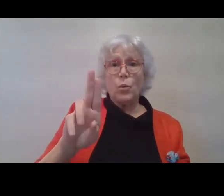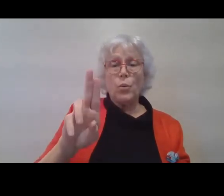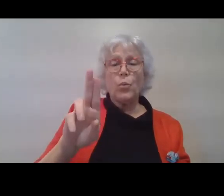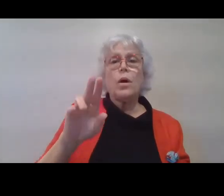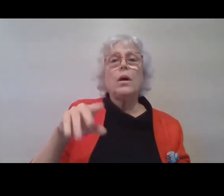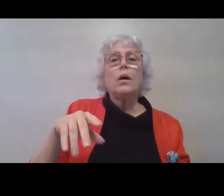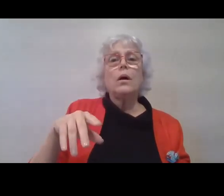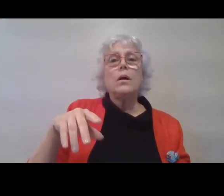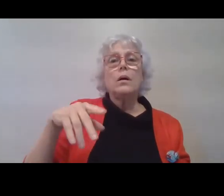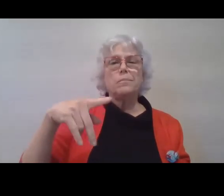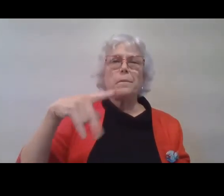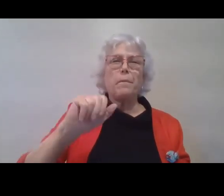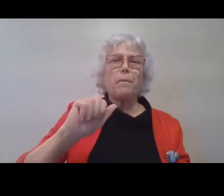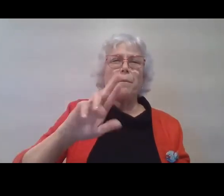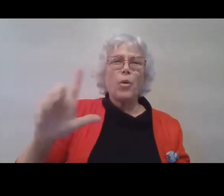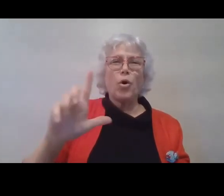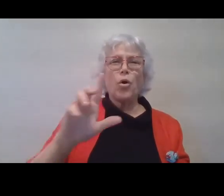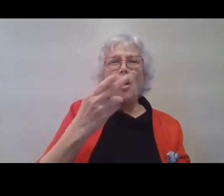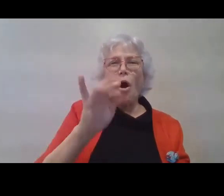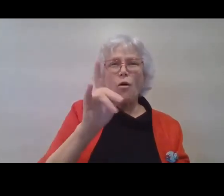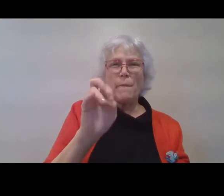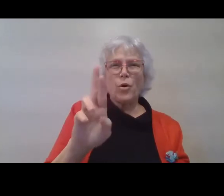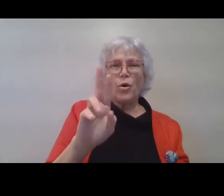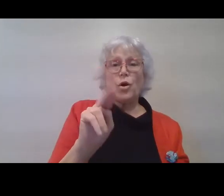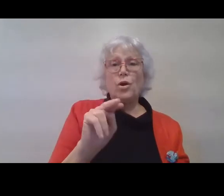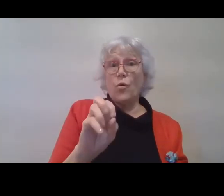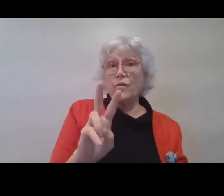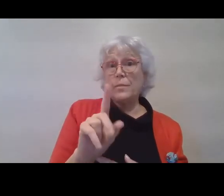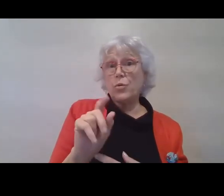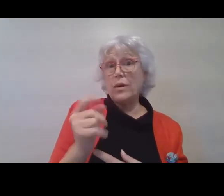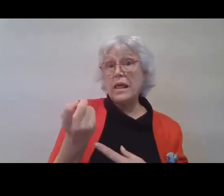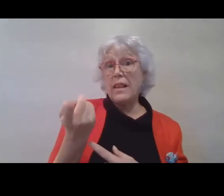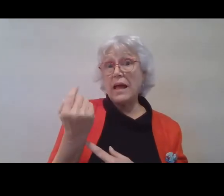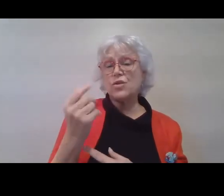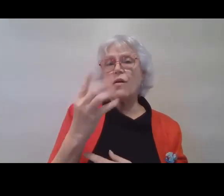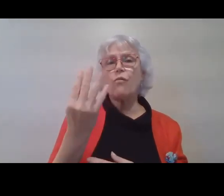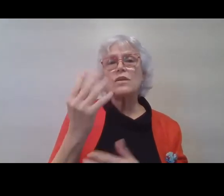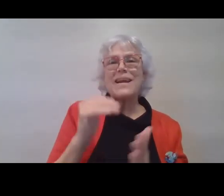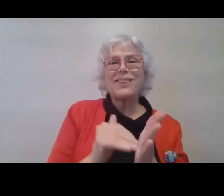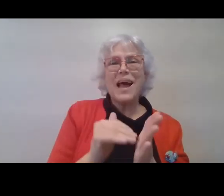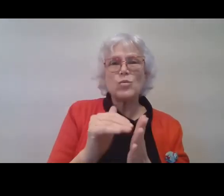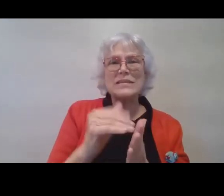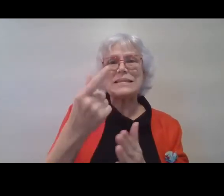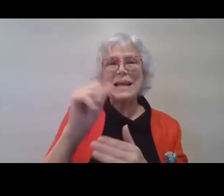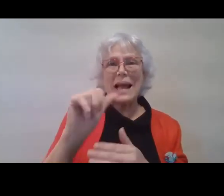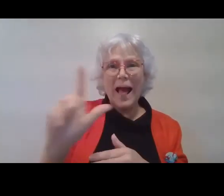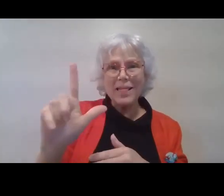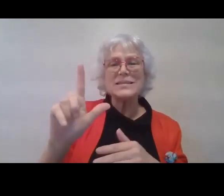on November 20 of last year, 40,000 gallons of jet fuel spilled into the water supply.